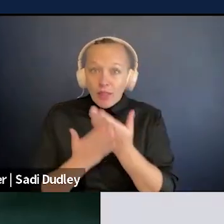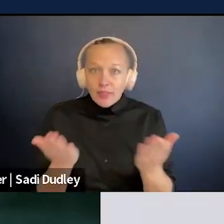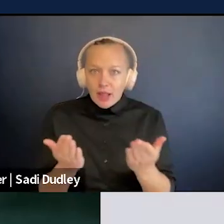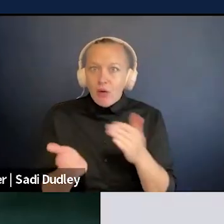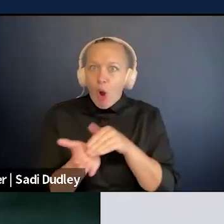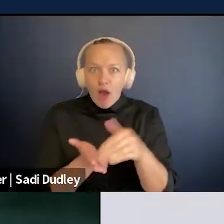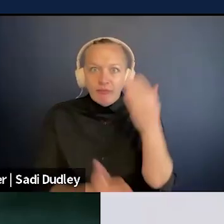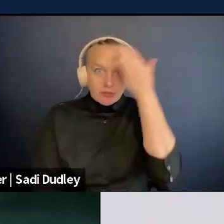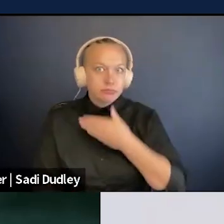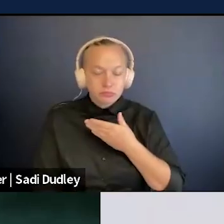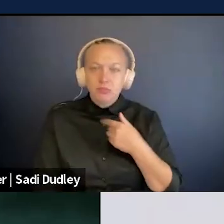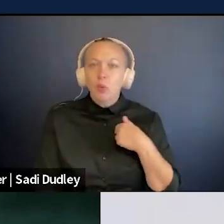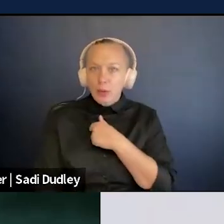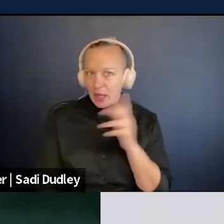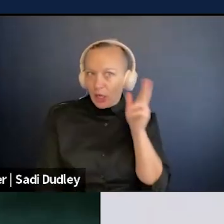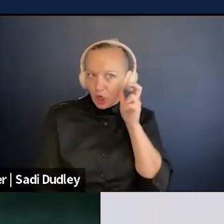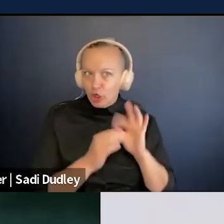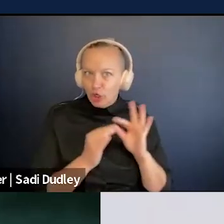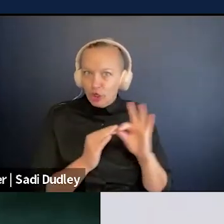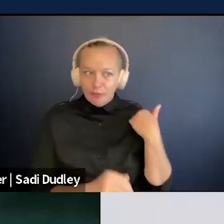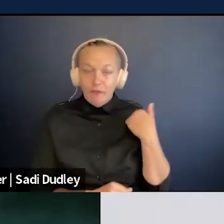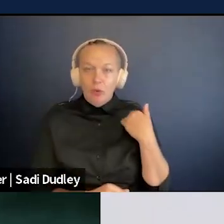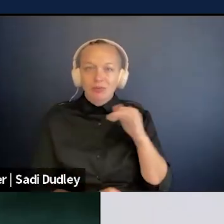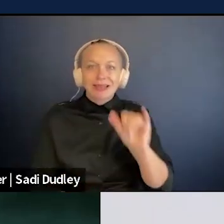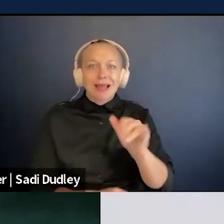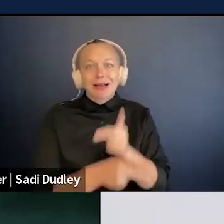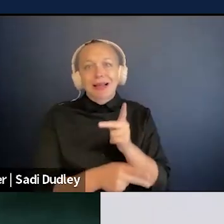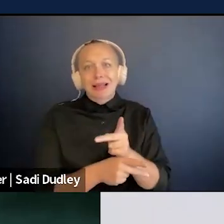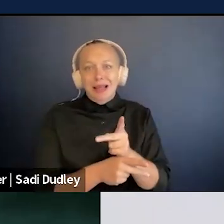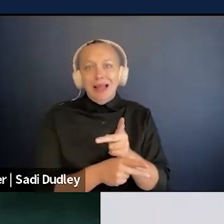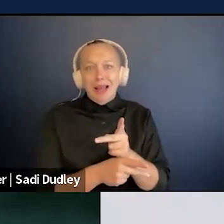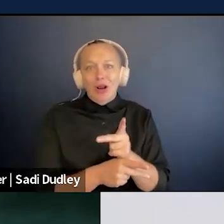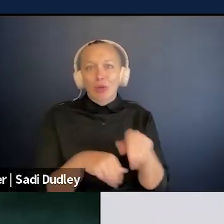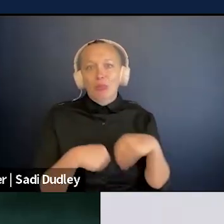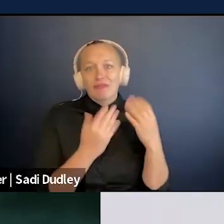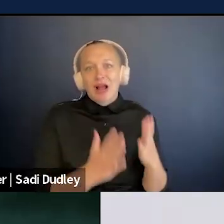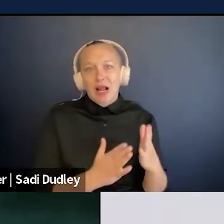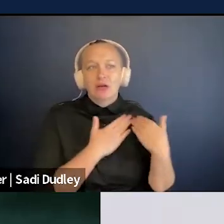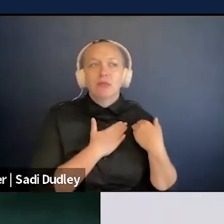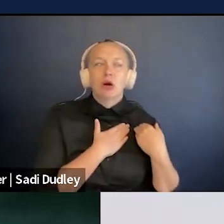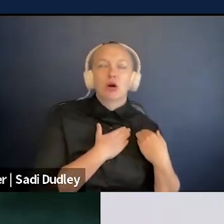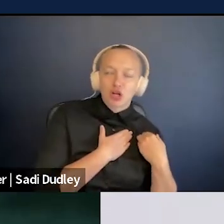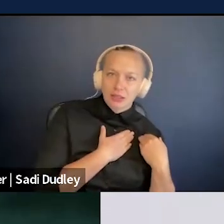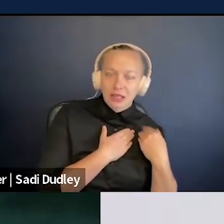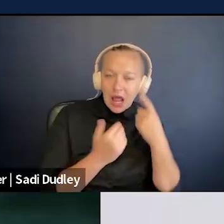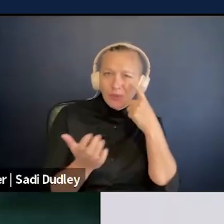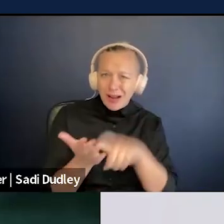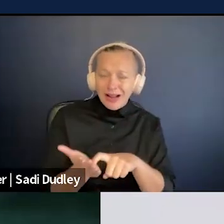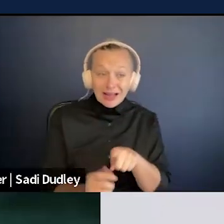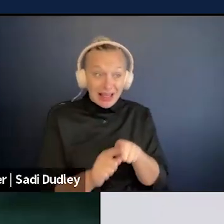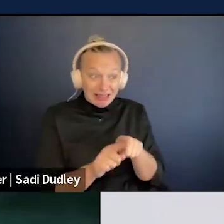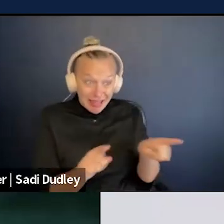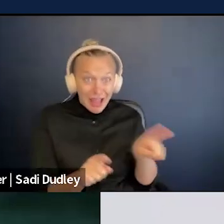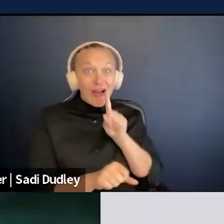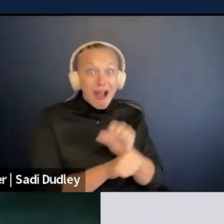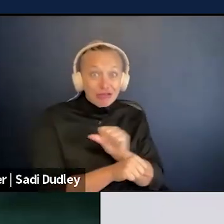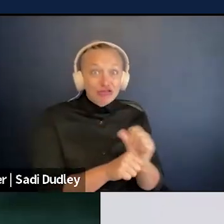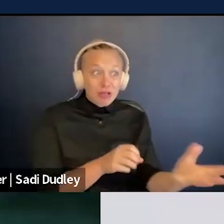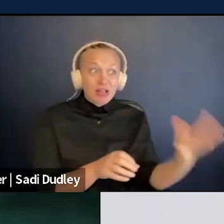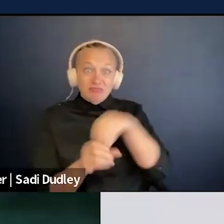Um, earlier is really the caregiver burden, um, and also making sure that we recognize that they are part of the team. And Dr. Jensen, um.